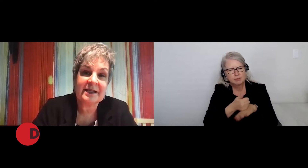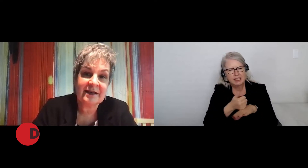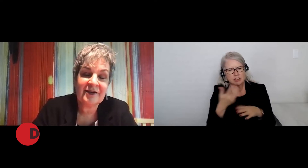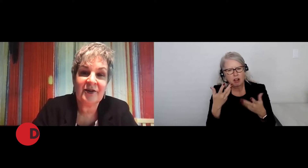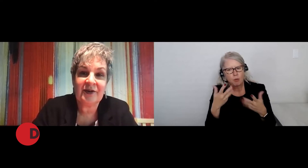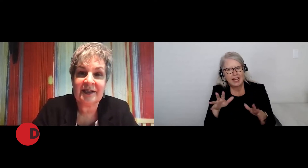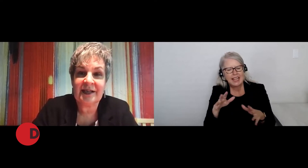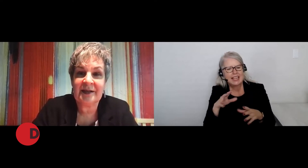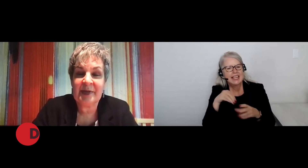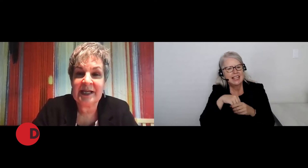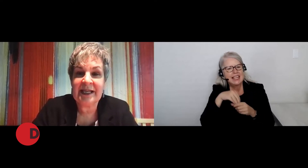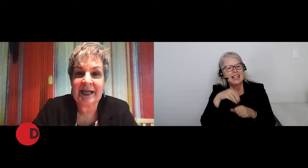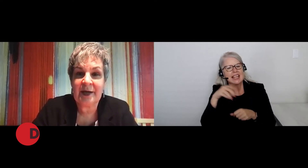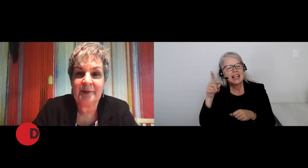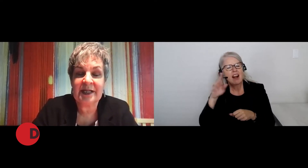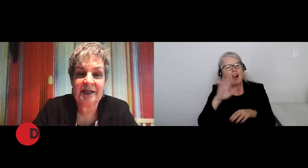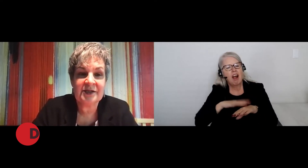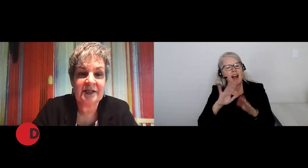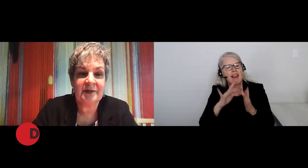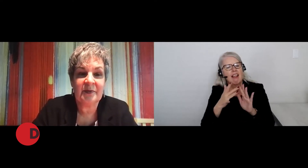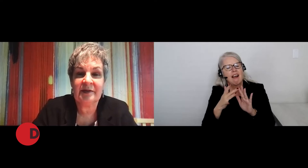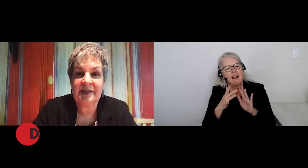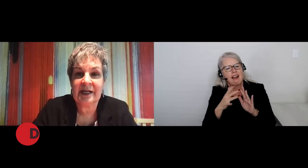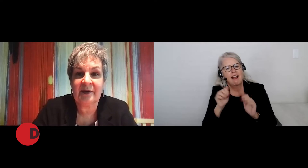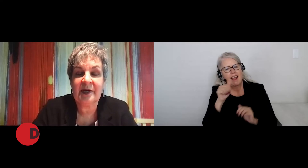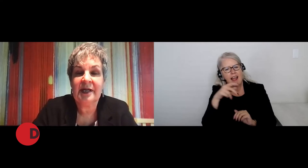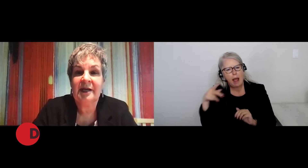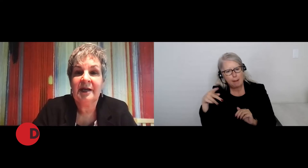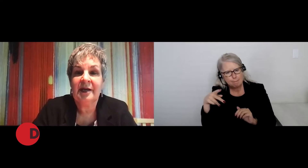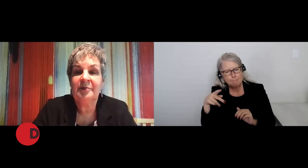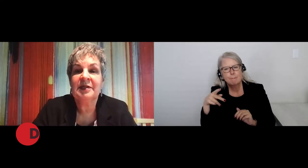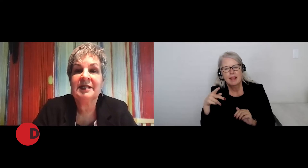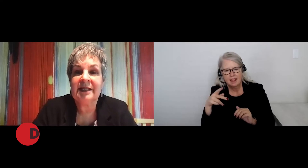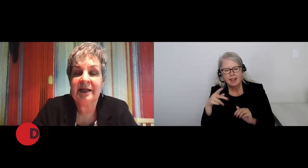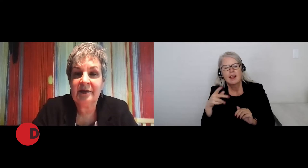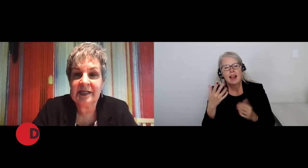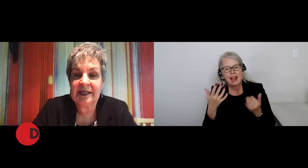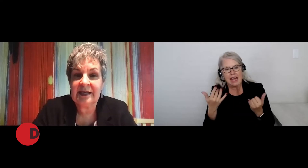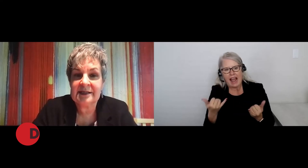services and apps.